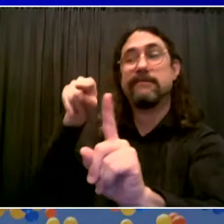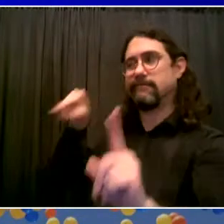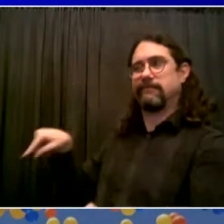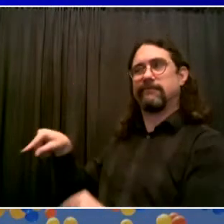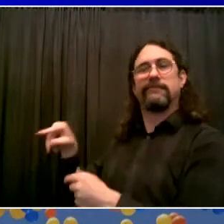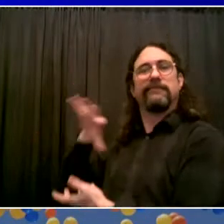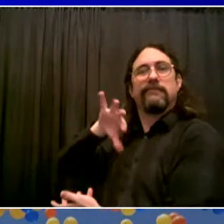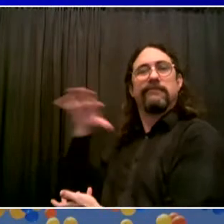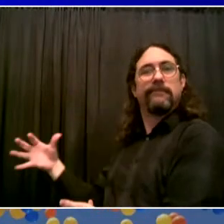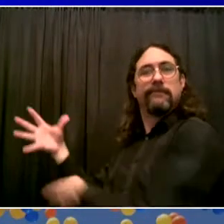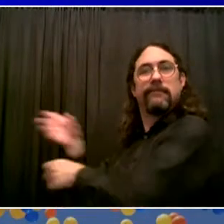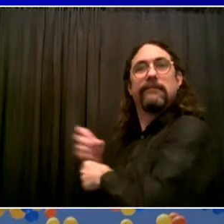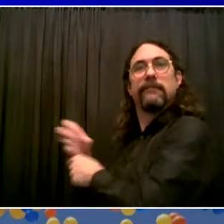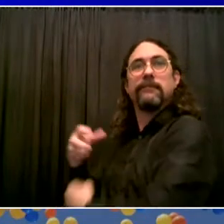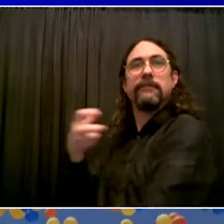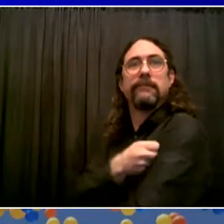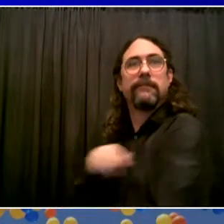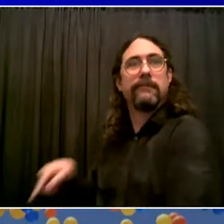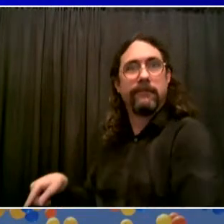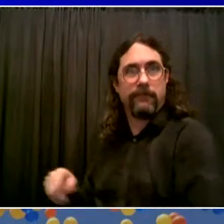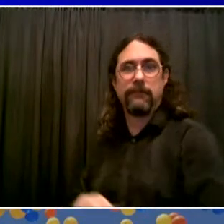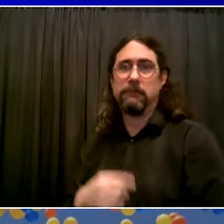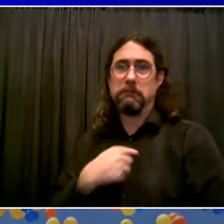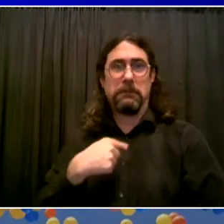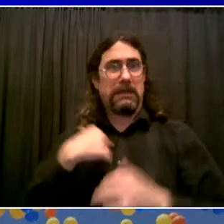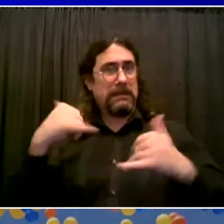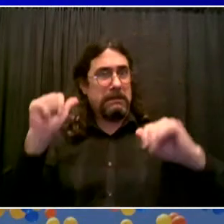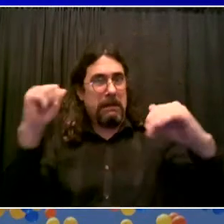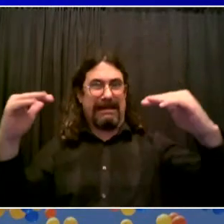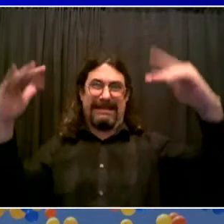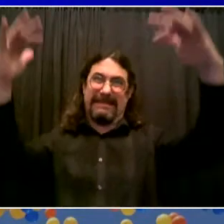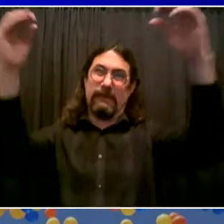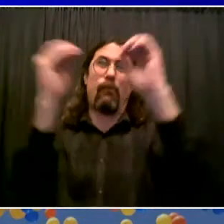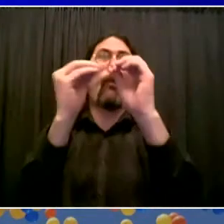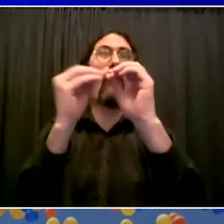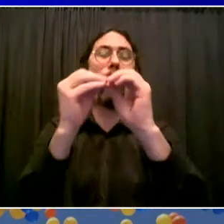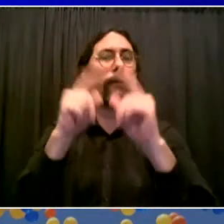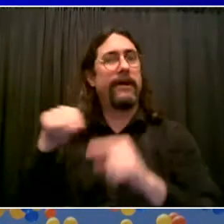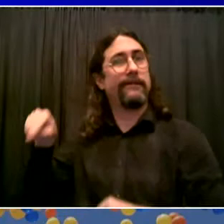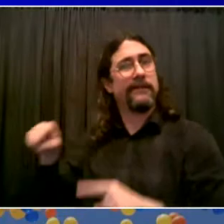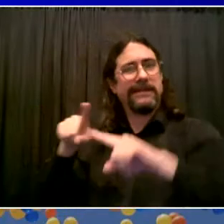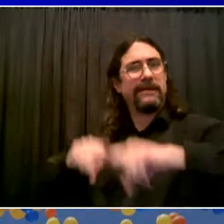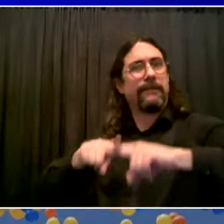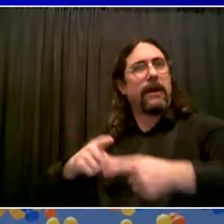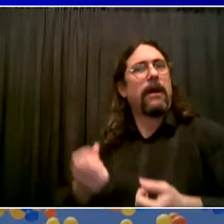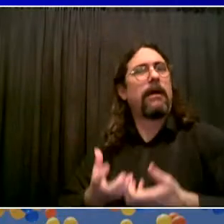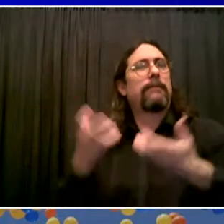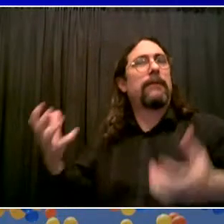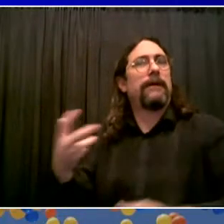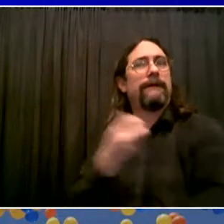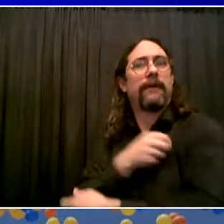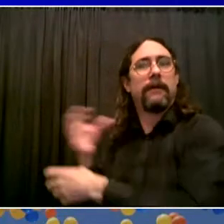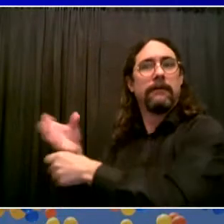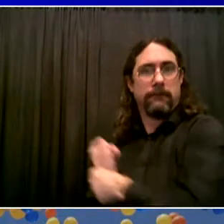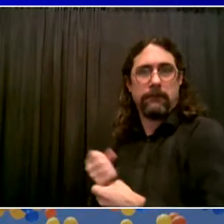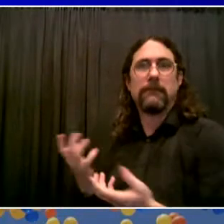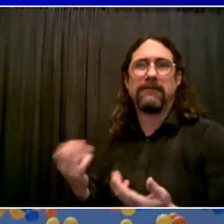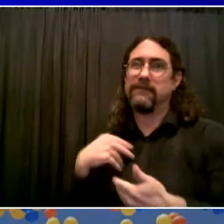WE JUST NEED THE